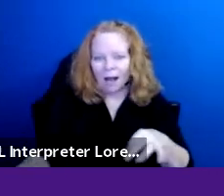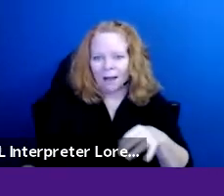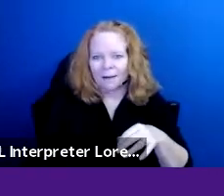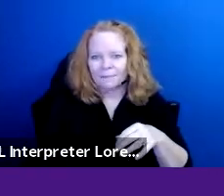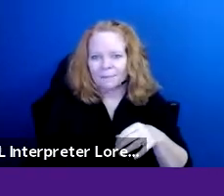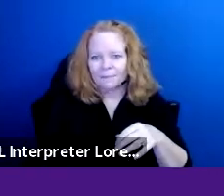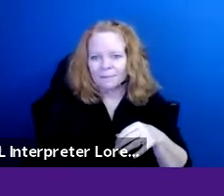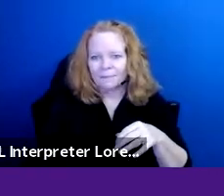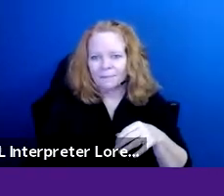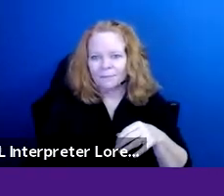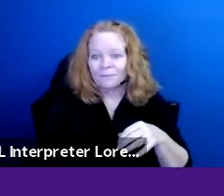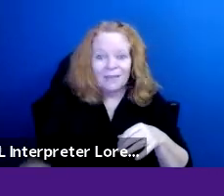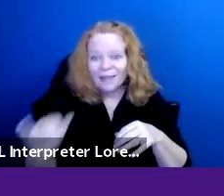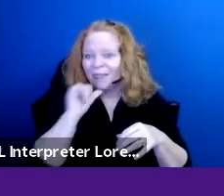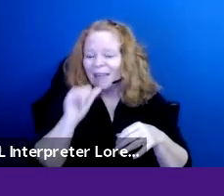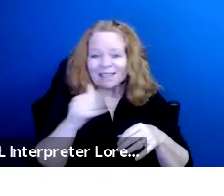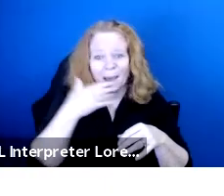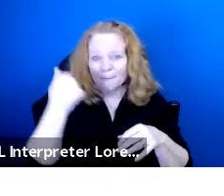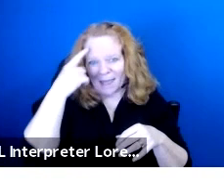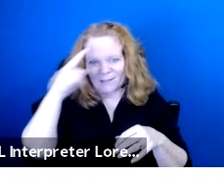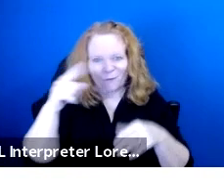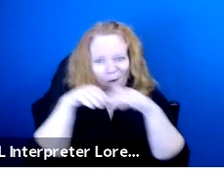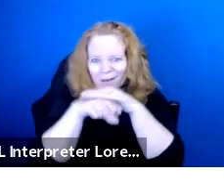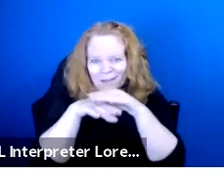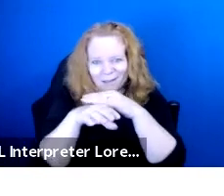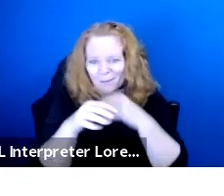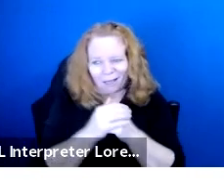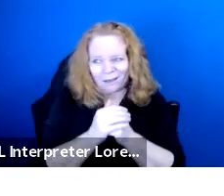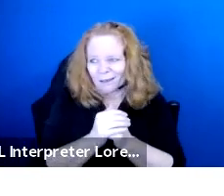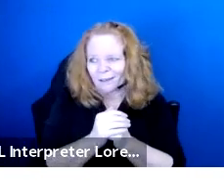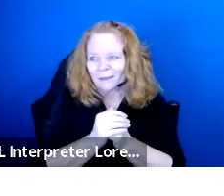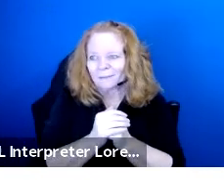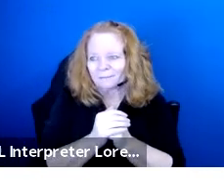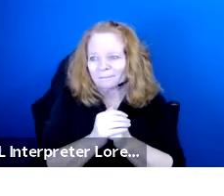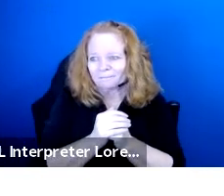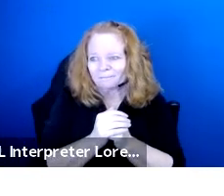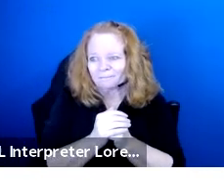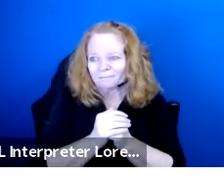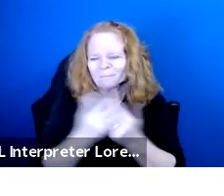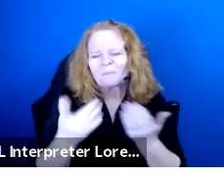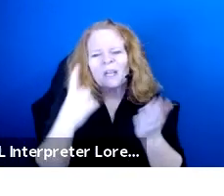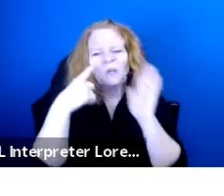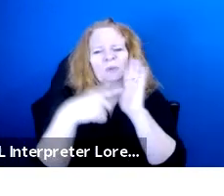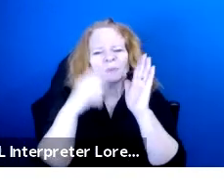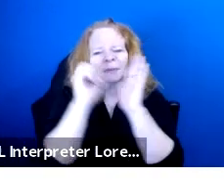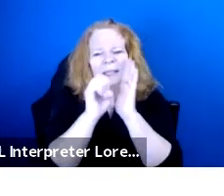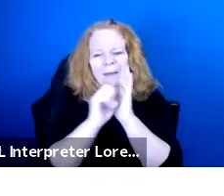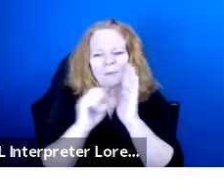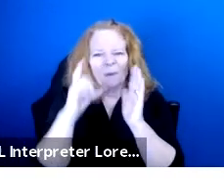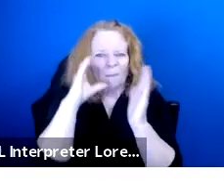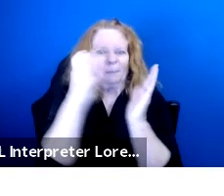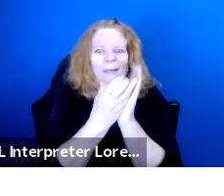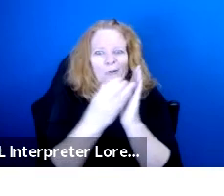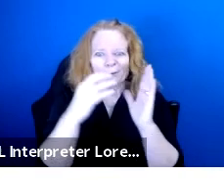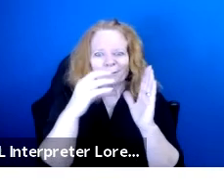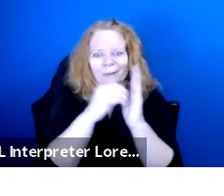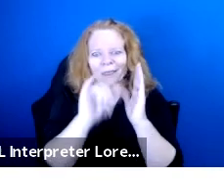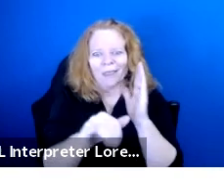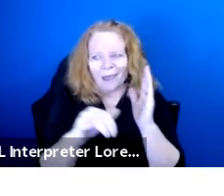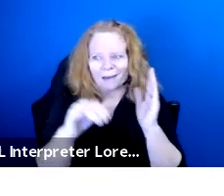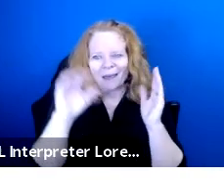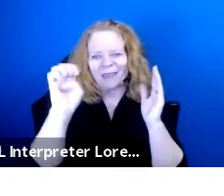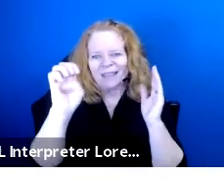accessibility so to give you an example of one of these sort of annotated essays here is how